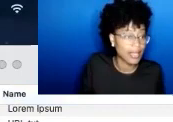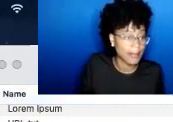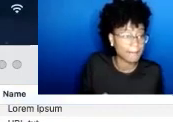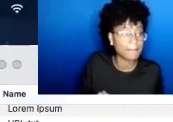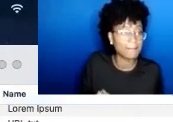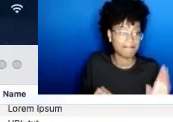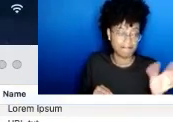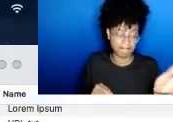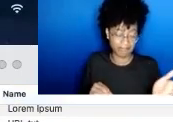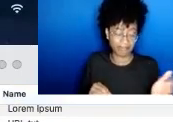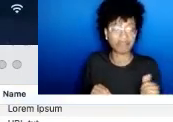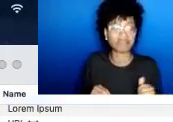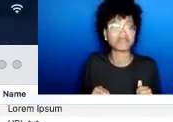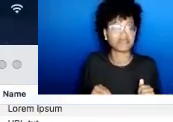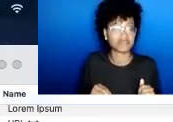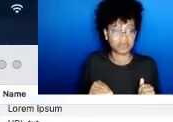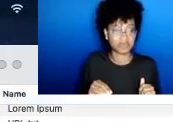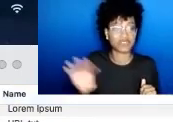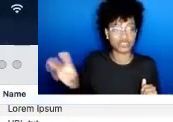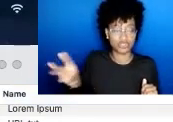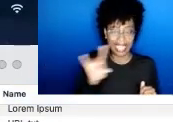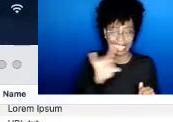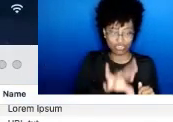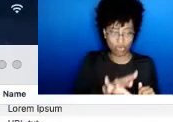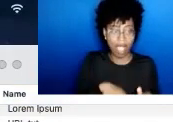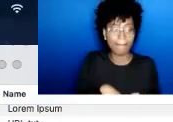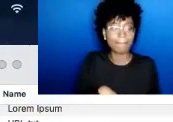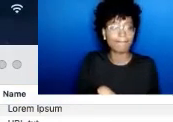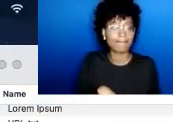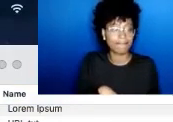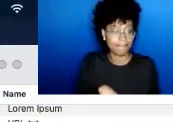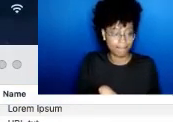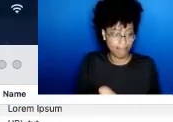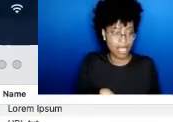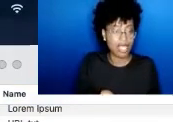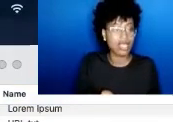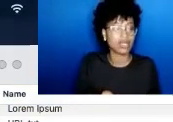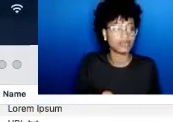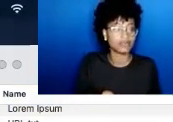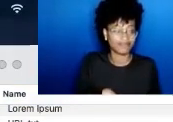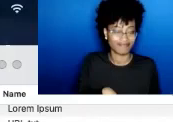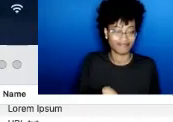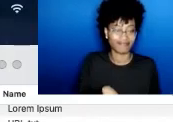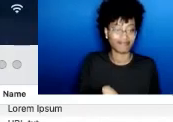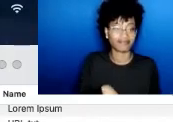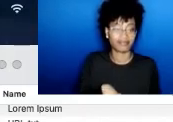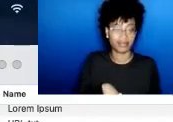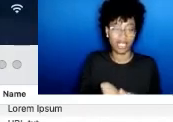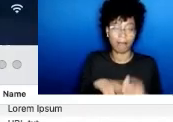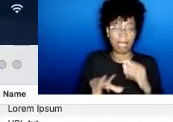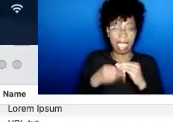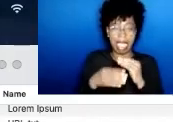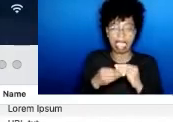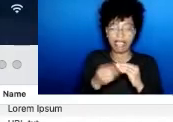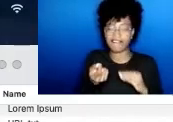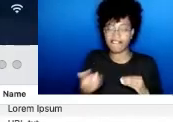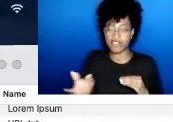07:08:04 you just drag-and-drop it in. 07:08:08 So I will add a couple of images